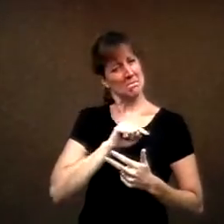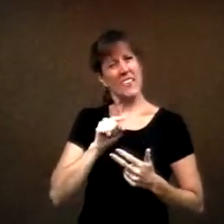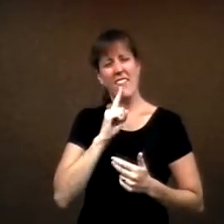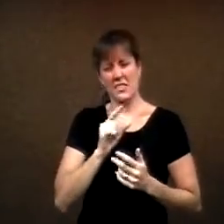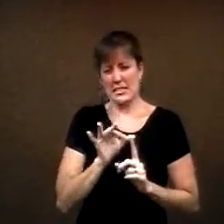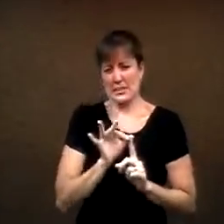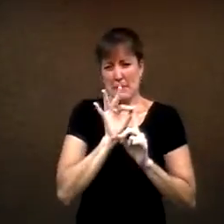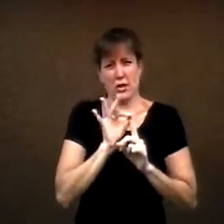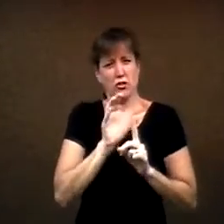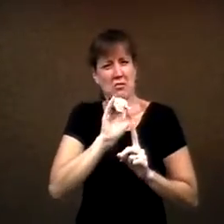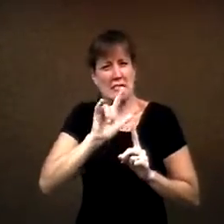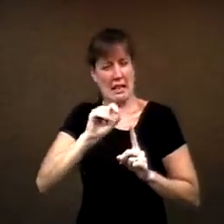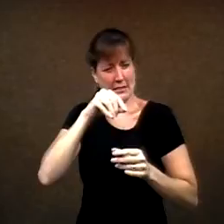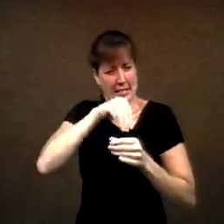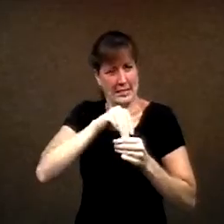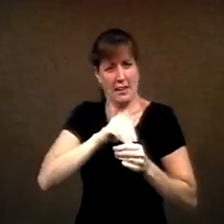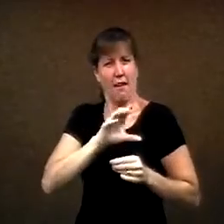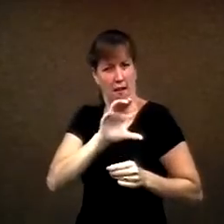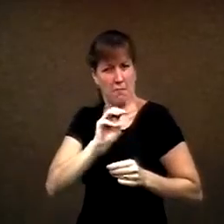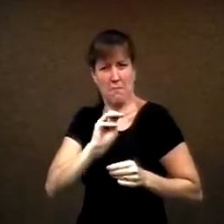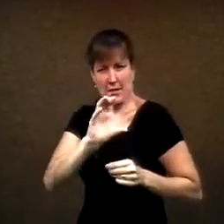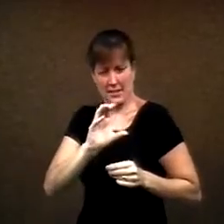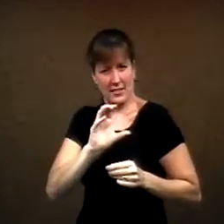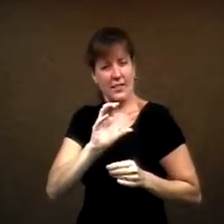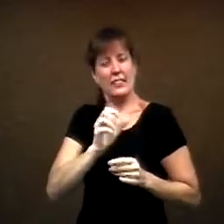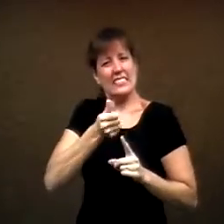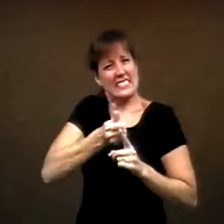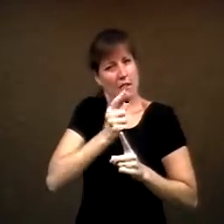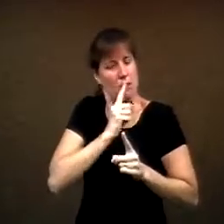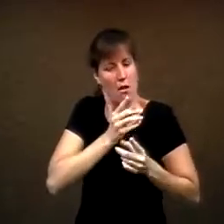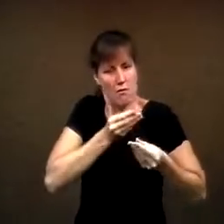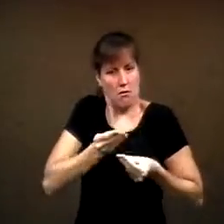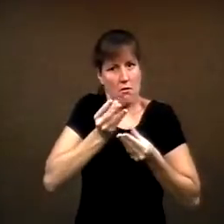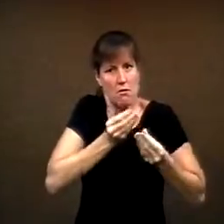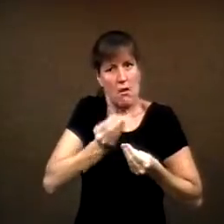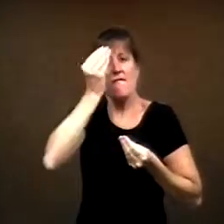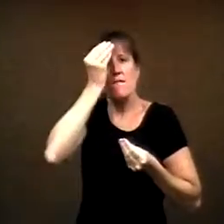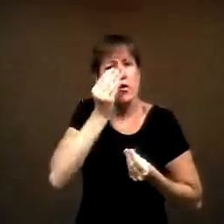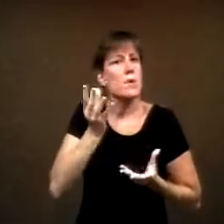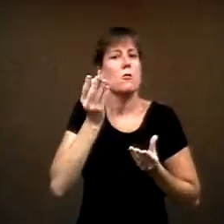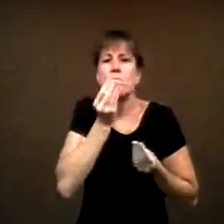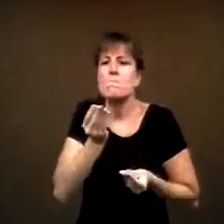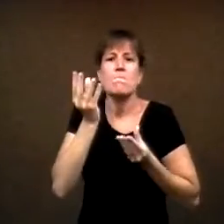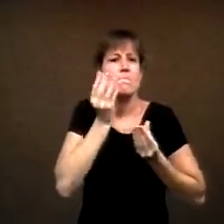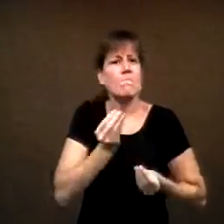function *only* to carry information. These cells, *unlike* true cardiac muscle cells, do not contract.